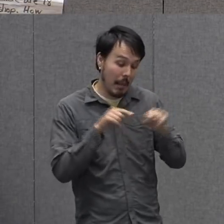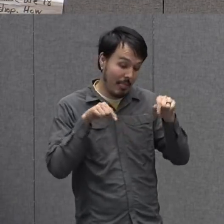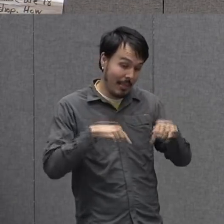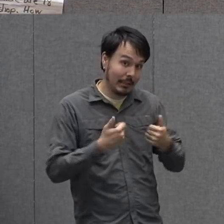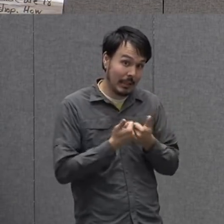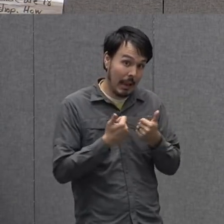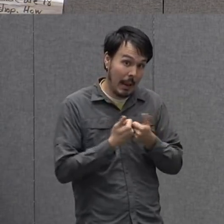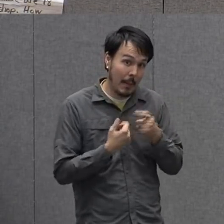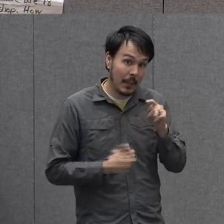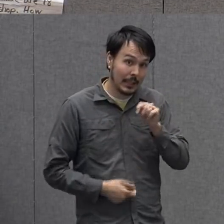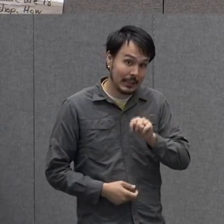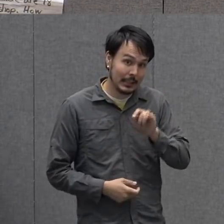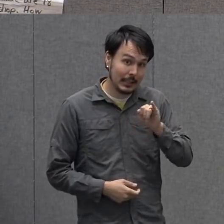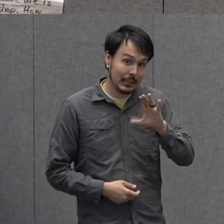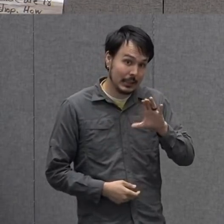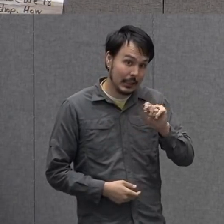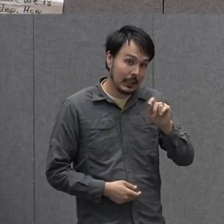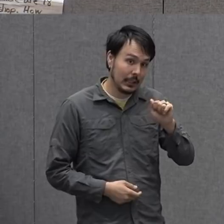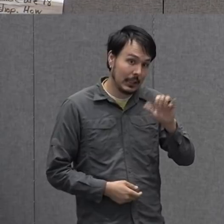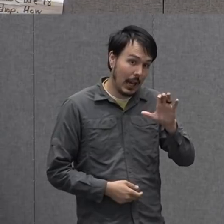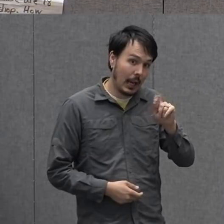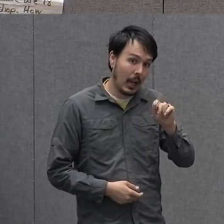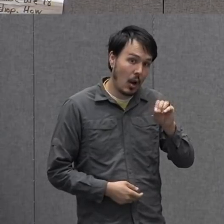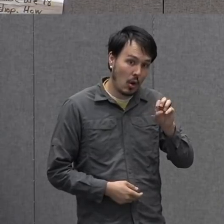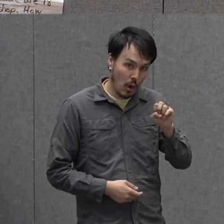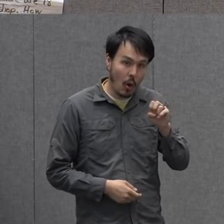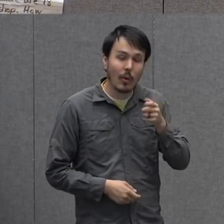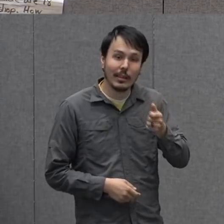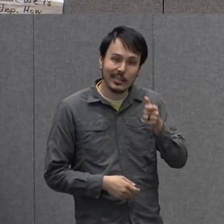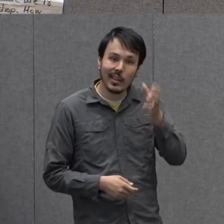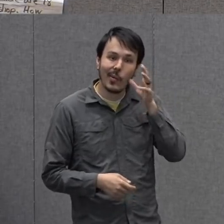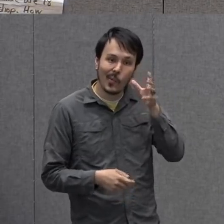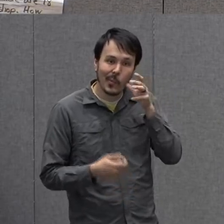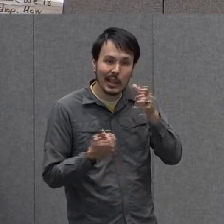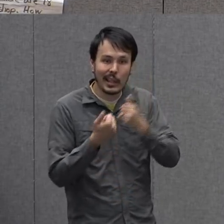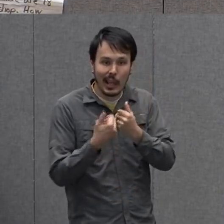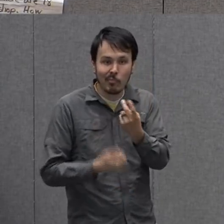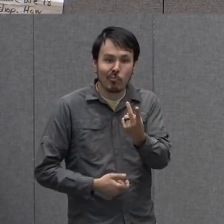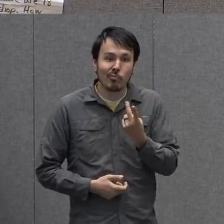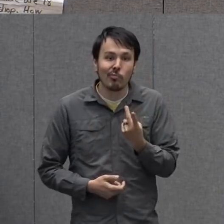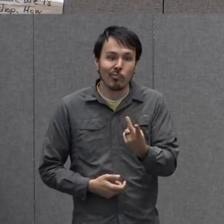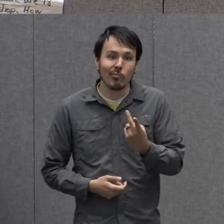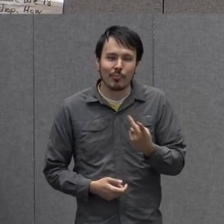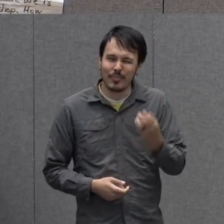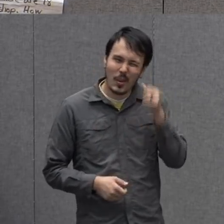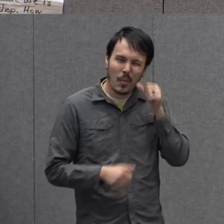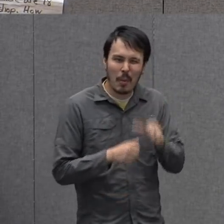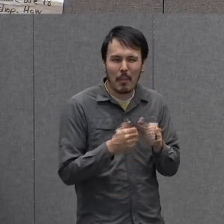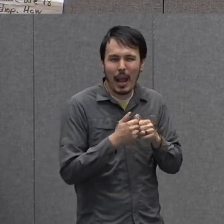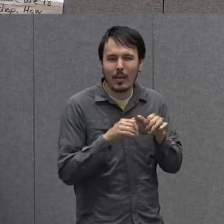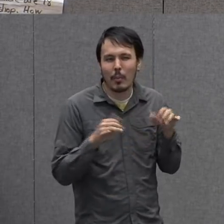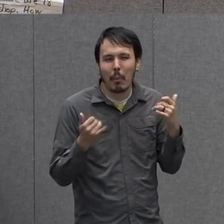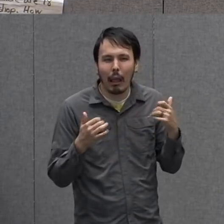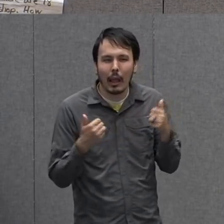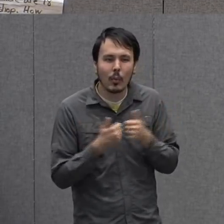of a tic-tac-toe game that we're gonna play. Well you probably remember you play with Xs and Os, right?